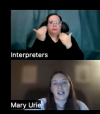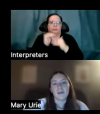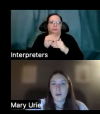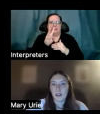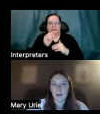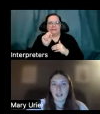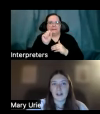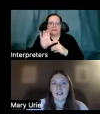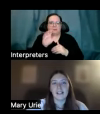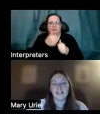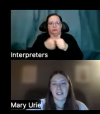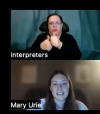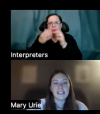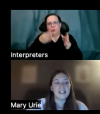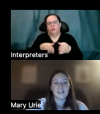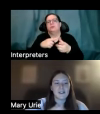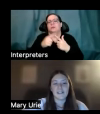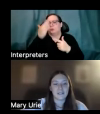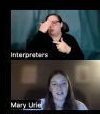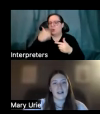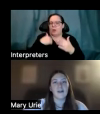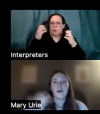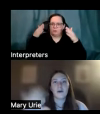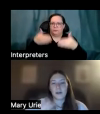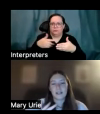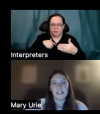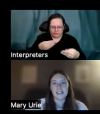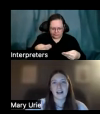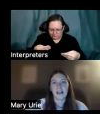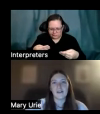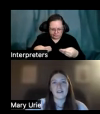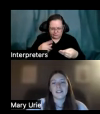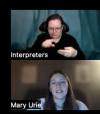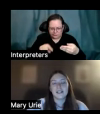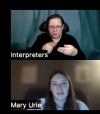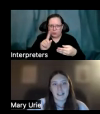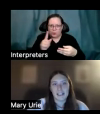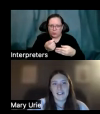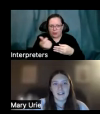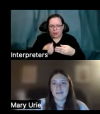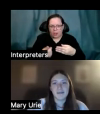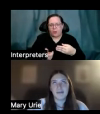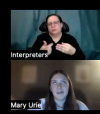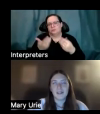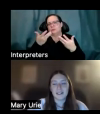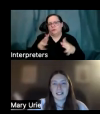items you want to focus on. And you're not sitting there trying to figure out what things to cut out. Right as you're literally